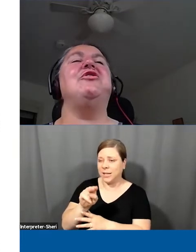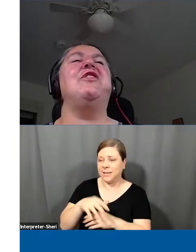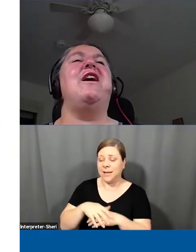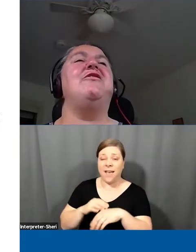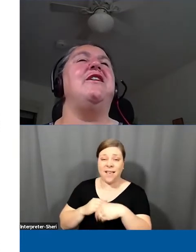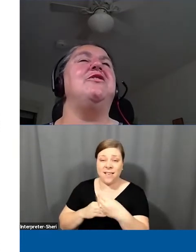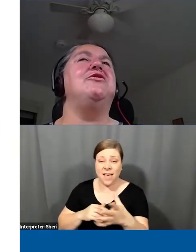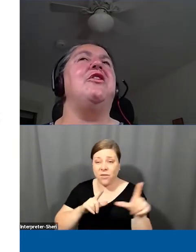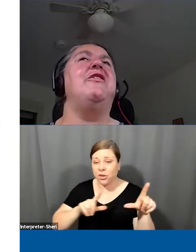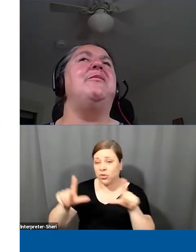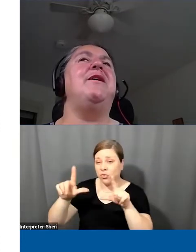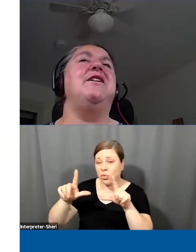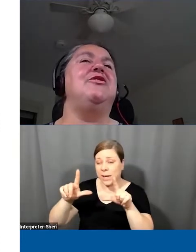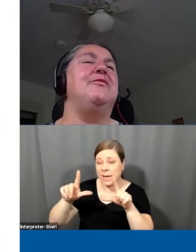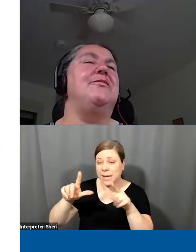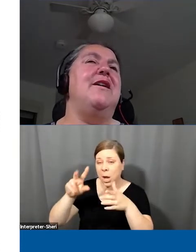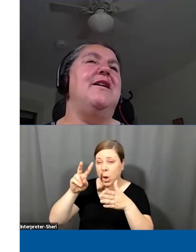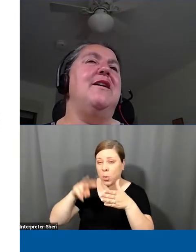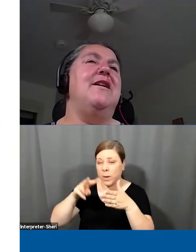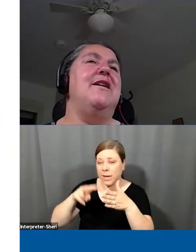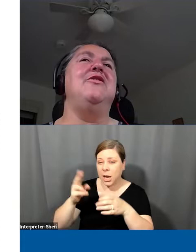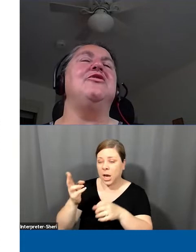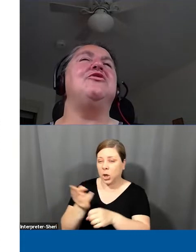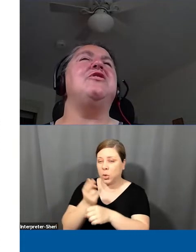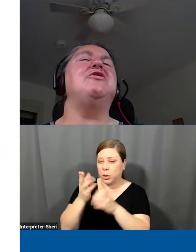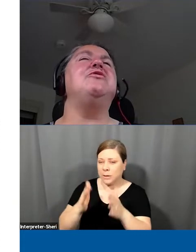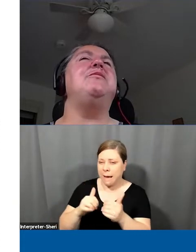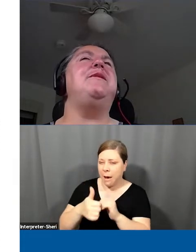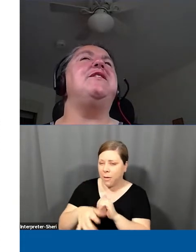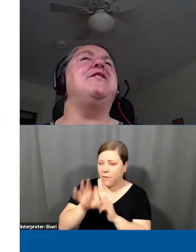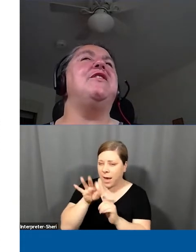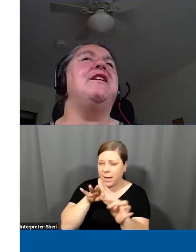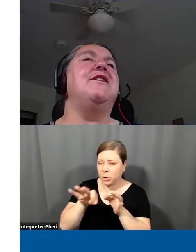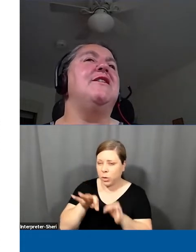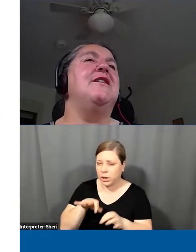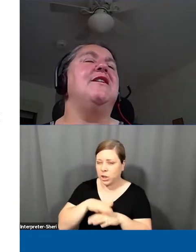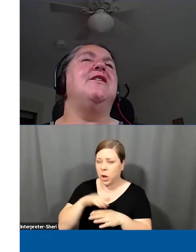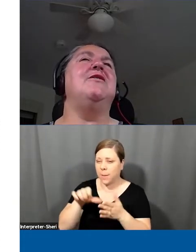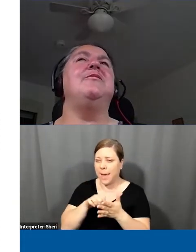as to how to find those on the page. And those instructions would be things like, you know,